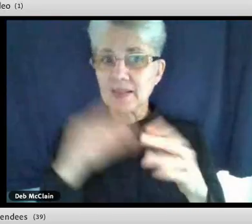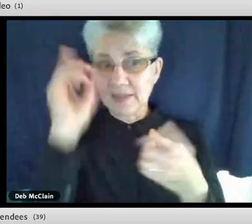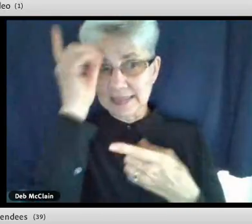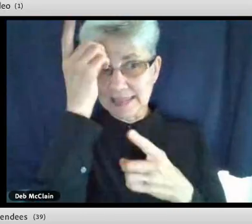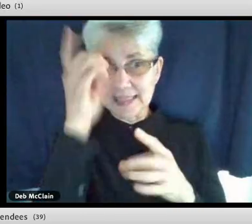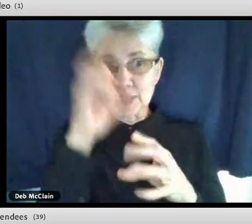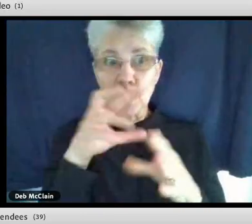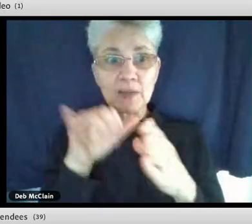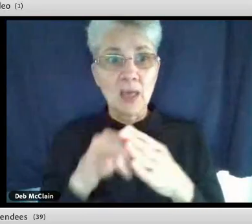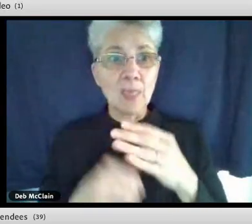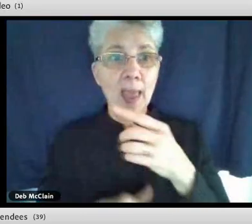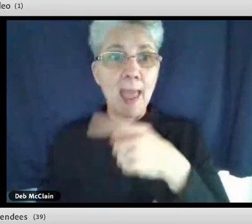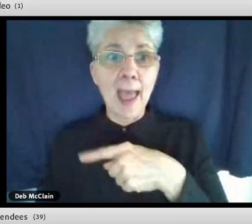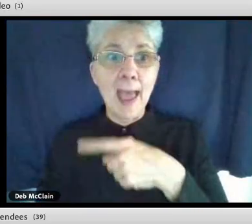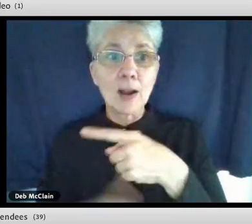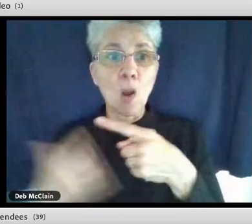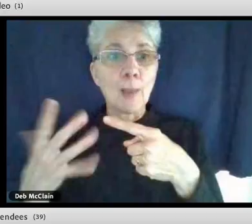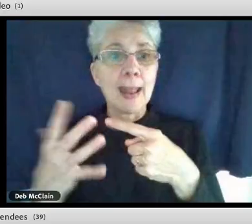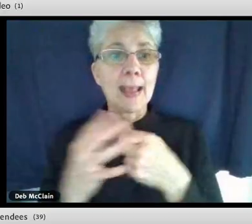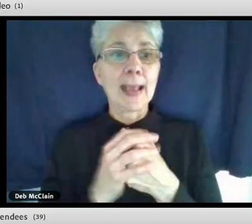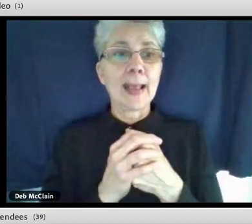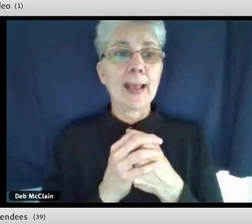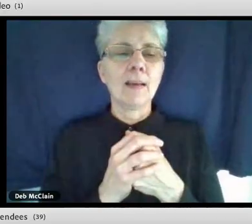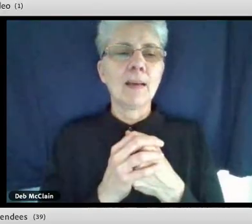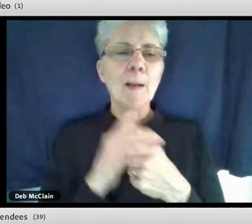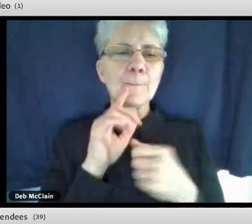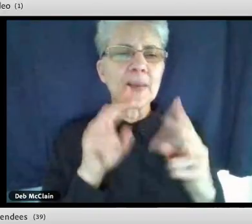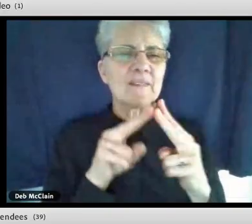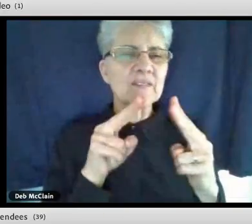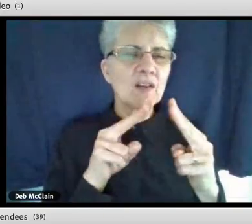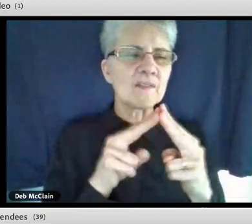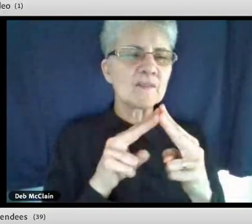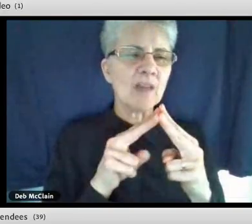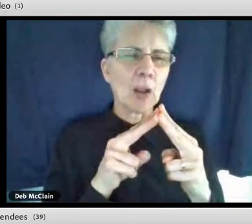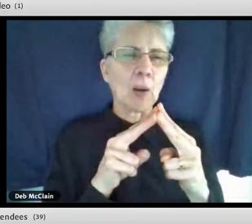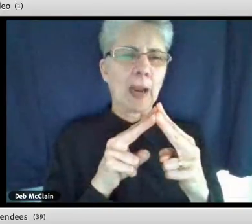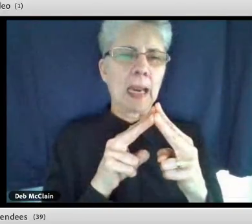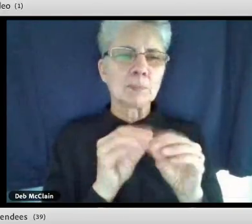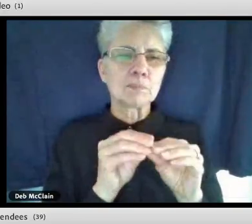you know, learn the basics of the disease. We've done that already.